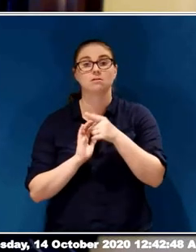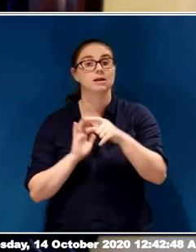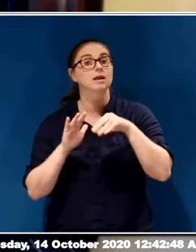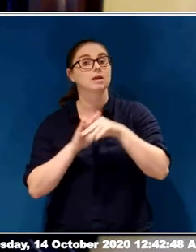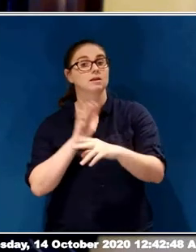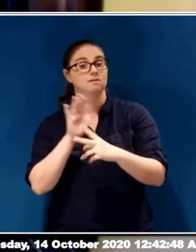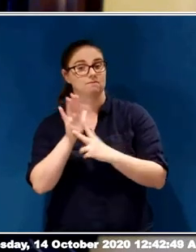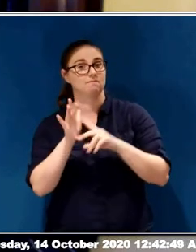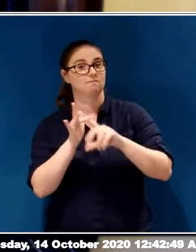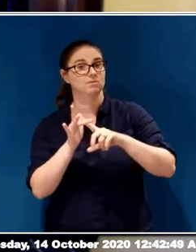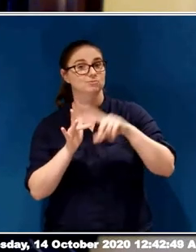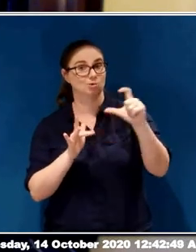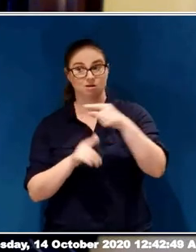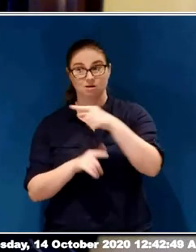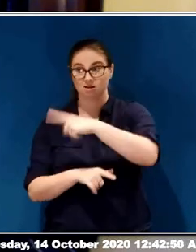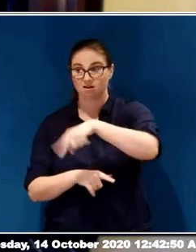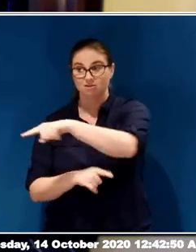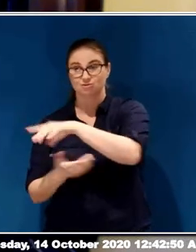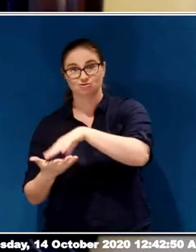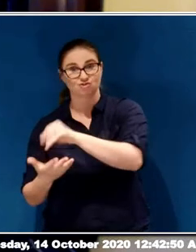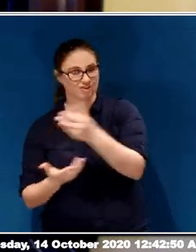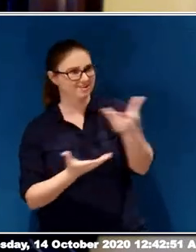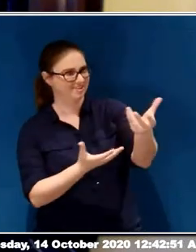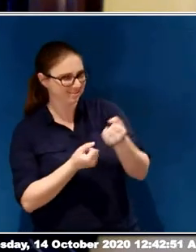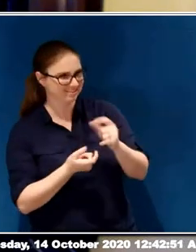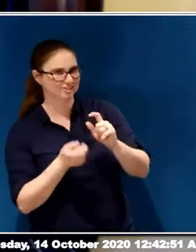they may not --- they or their families may not have been consulted.